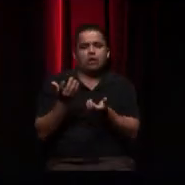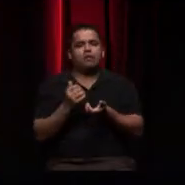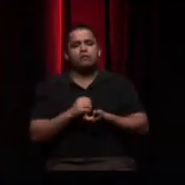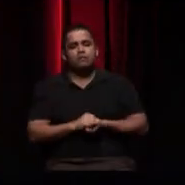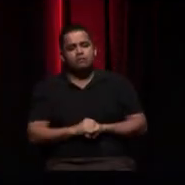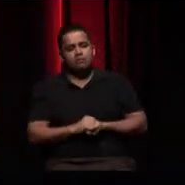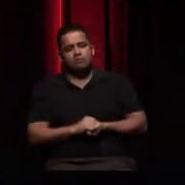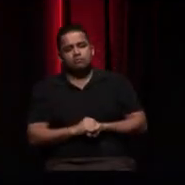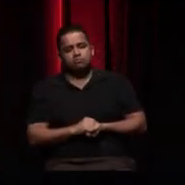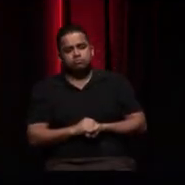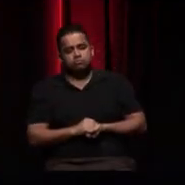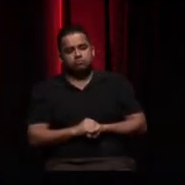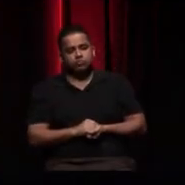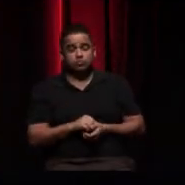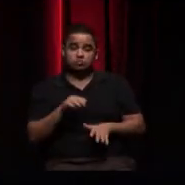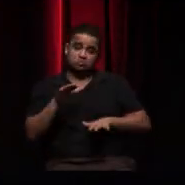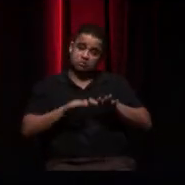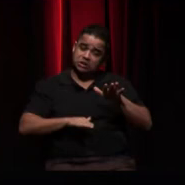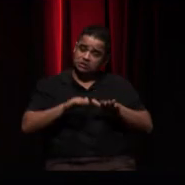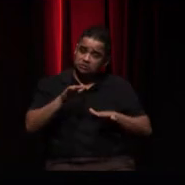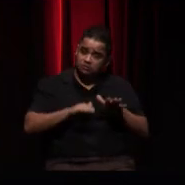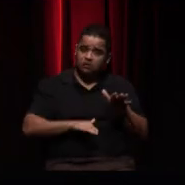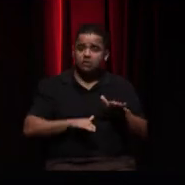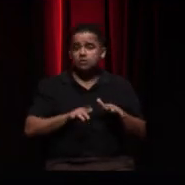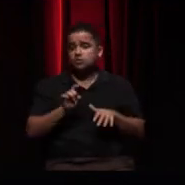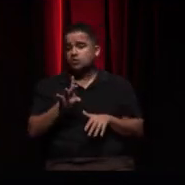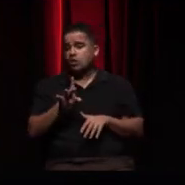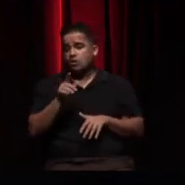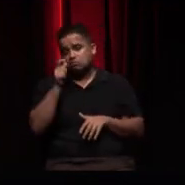Others are simply interested in